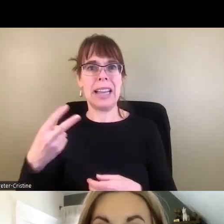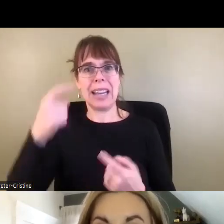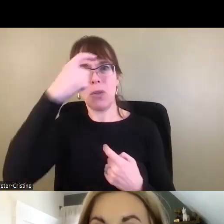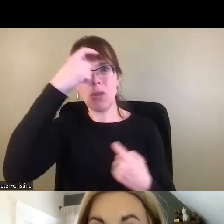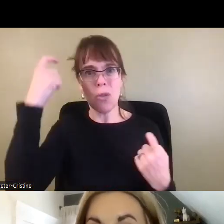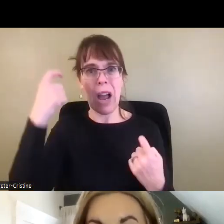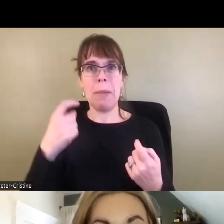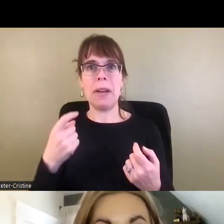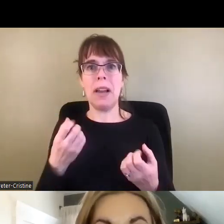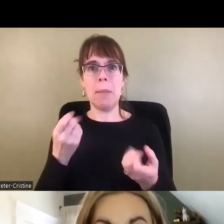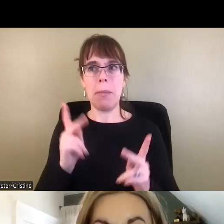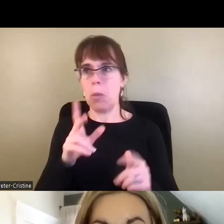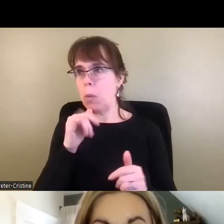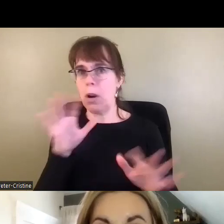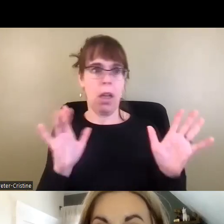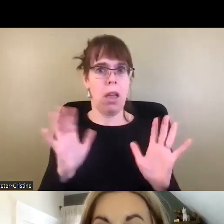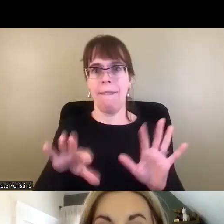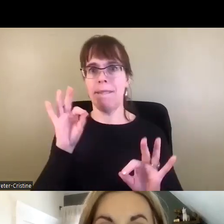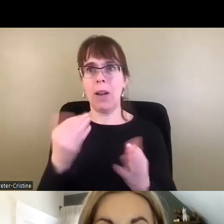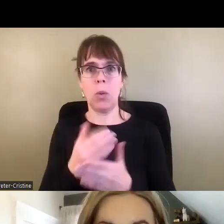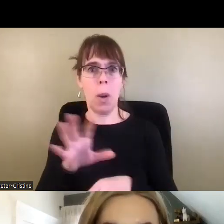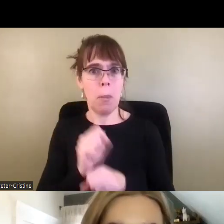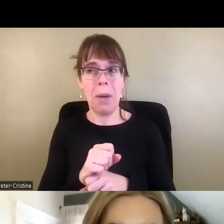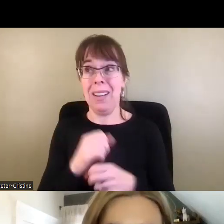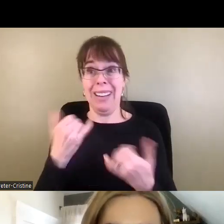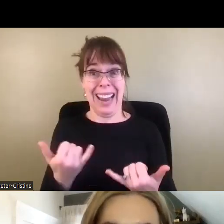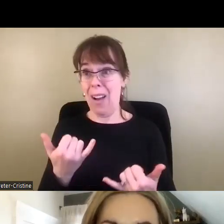who were scrambling to get a new appointment, now having to travel, to get to that appointment.